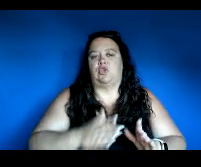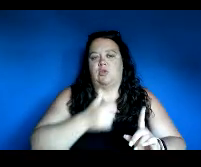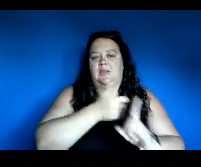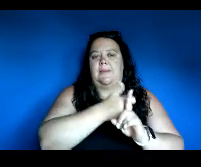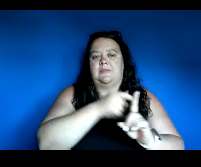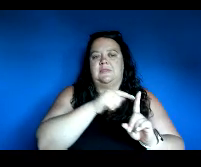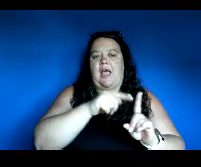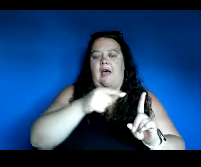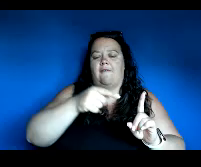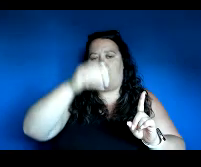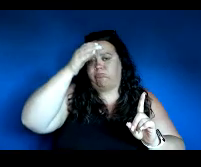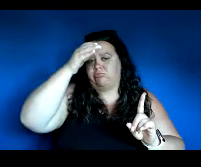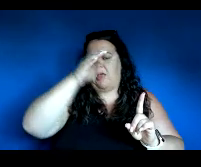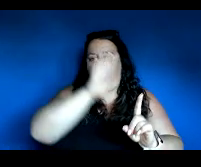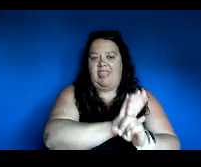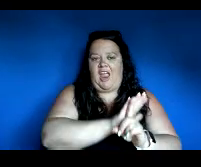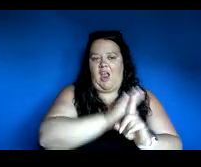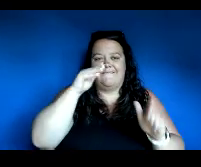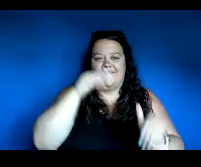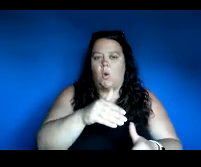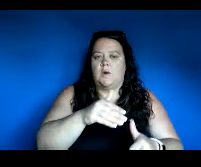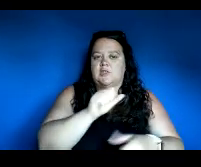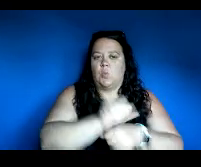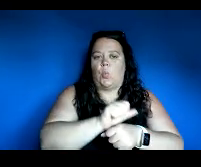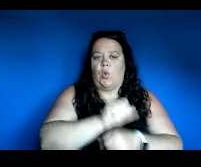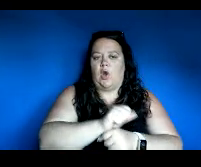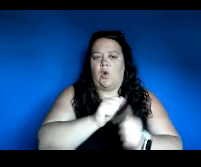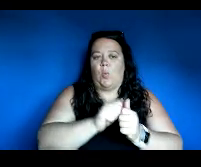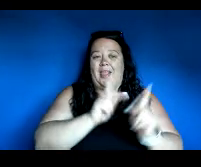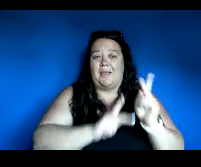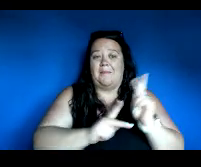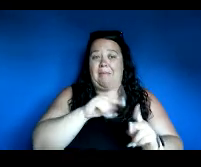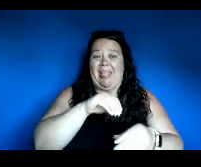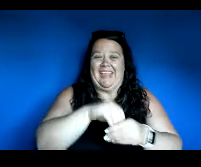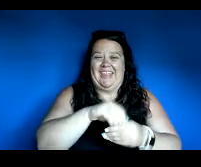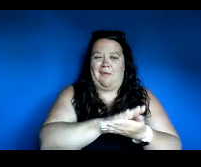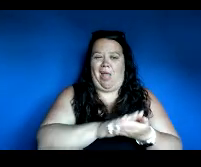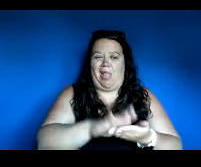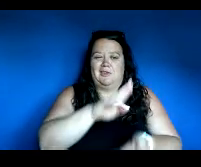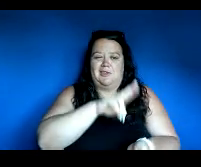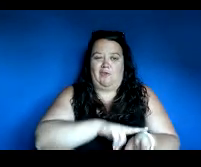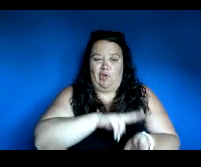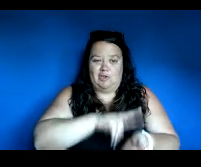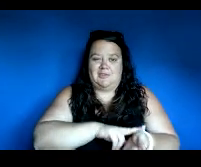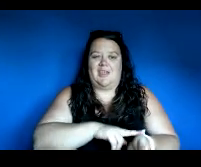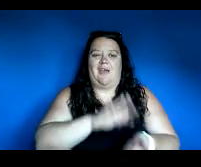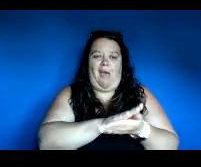whose primary focus is working with folks in the College Of Nursing, Larner College of Medicine and the Health Sciences,